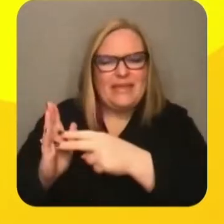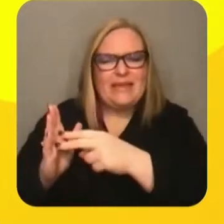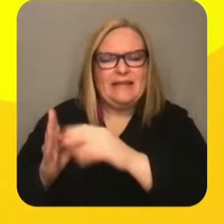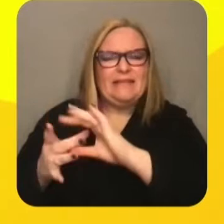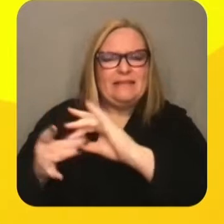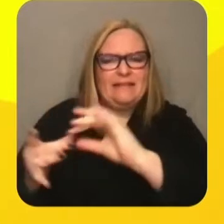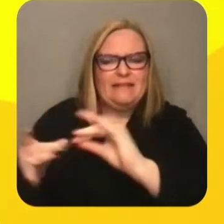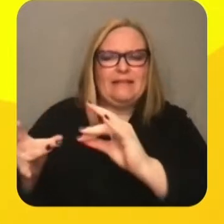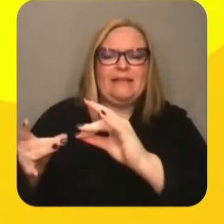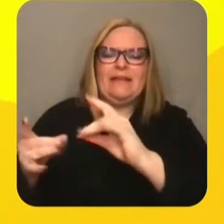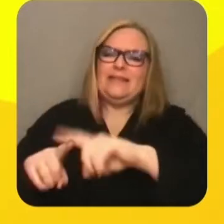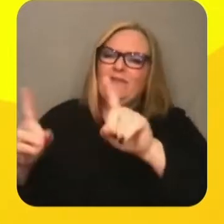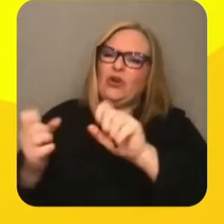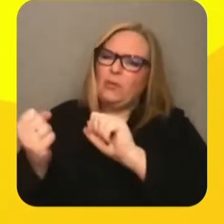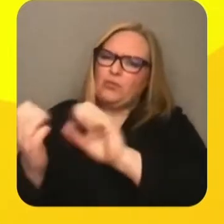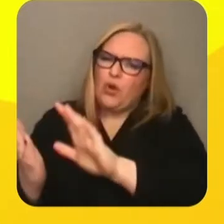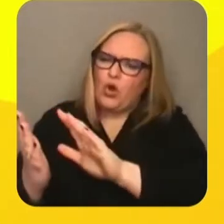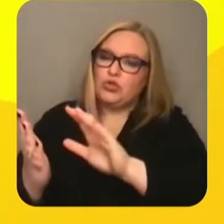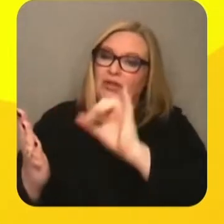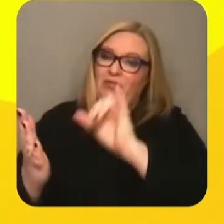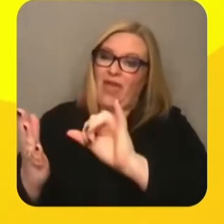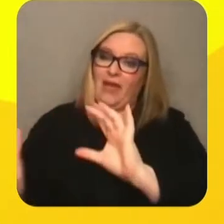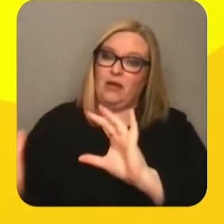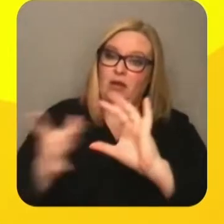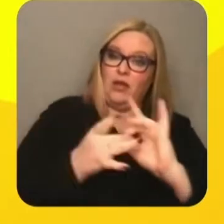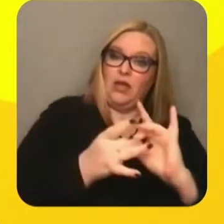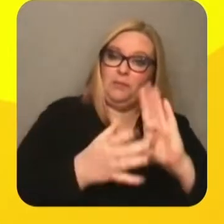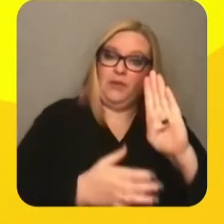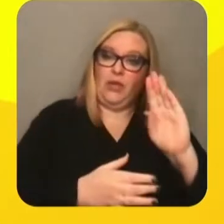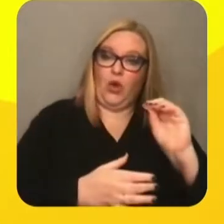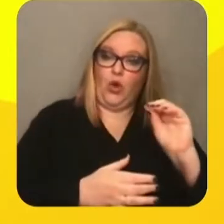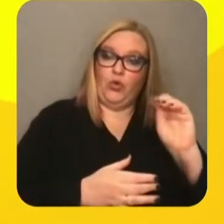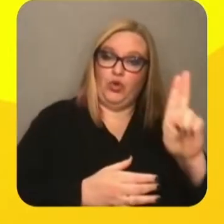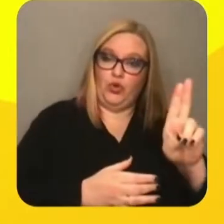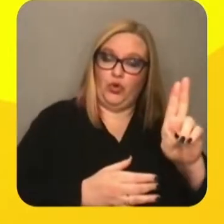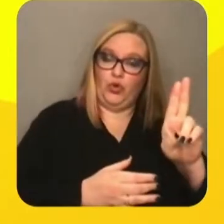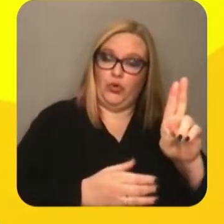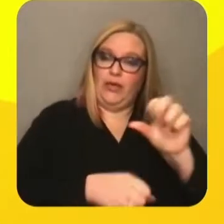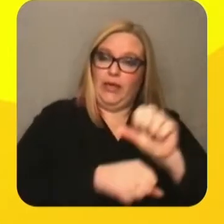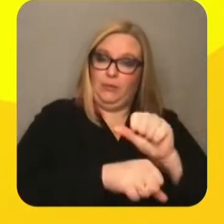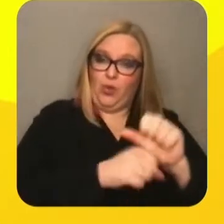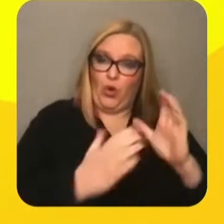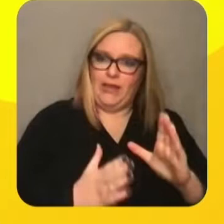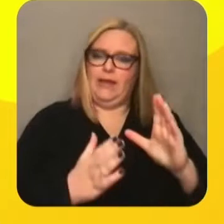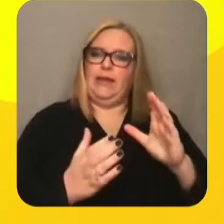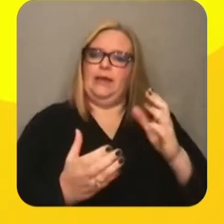And coupling that with the voe of the employee to inform our strategies and interventions.